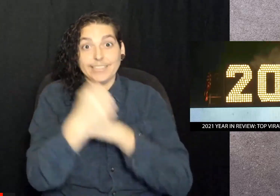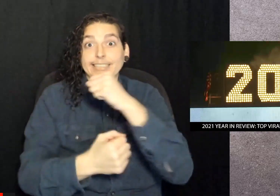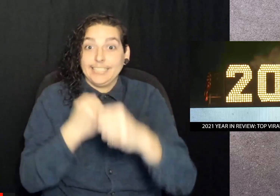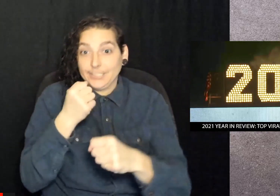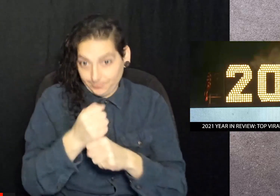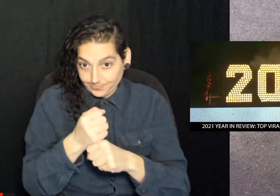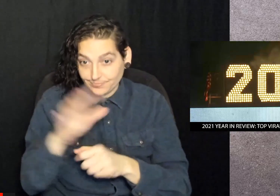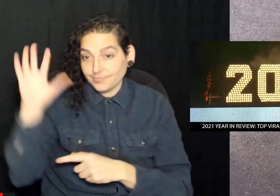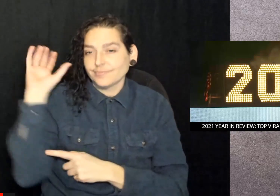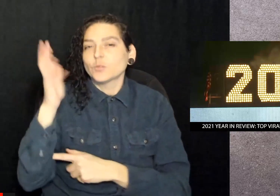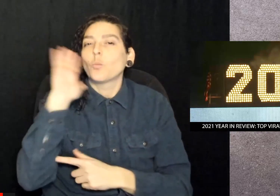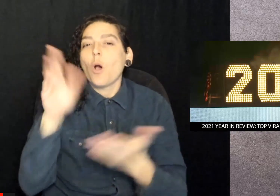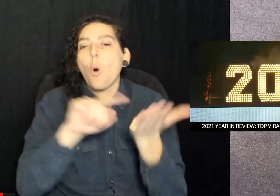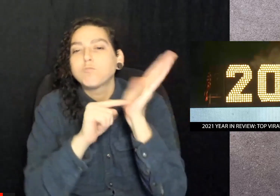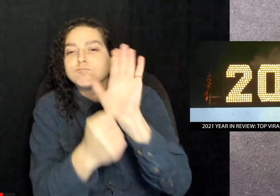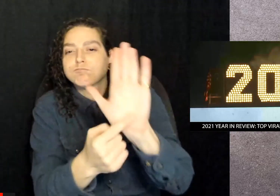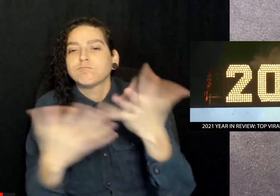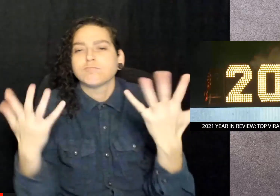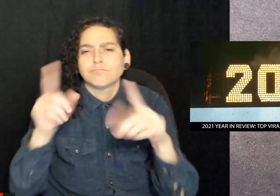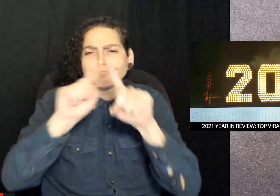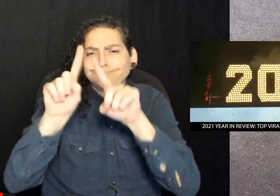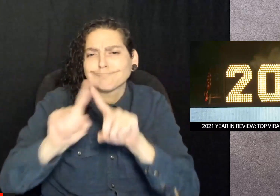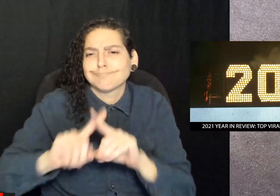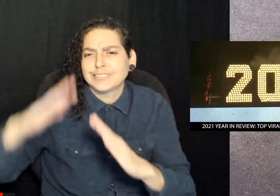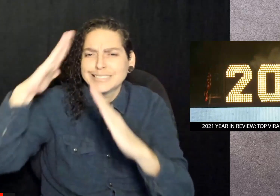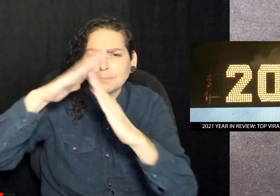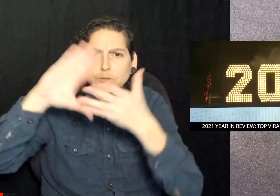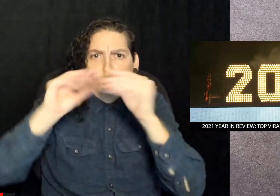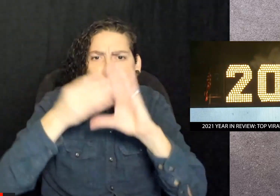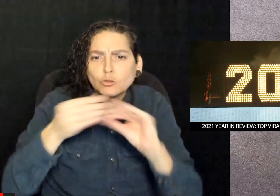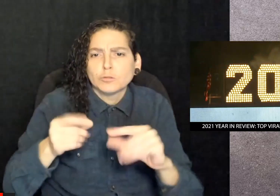and to wrap up the last few days of the year Sign1News will be showcasing